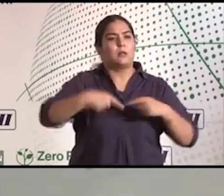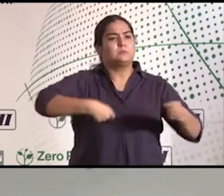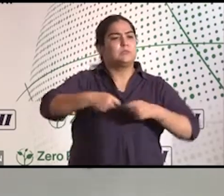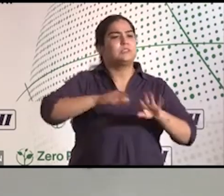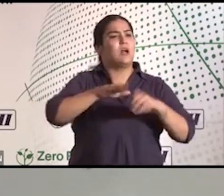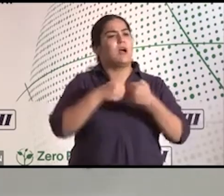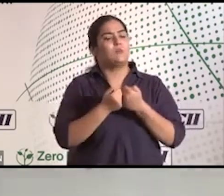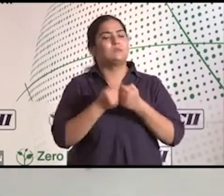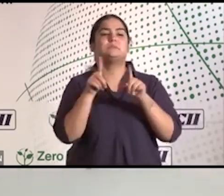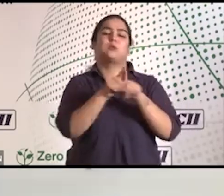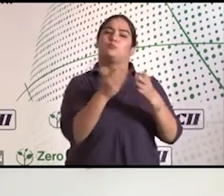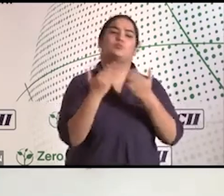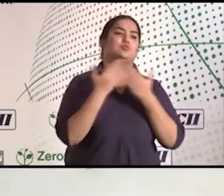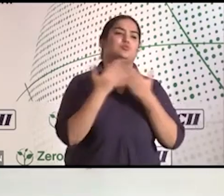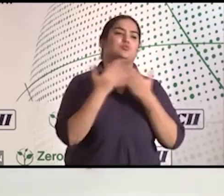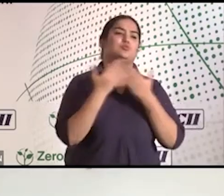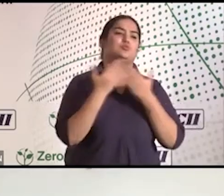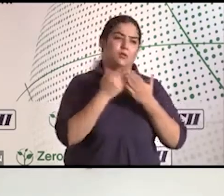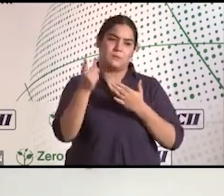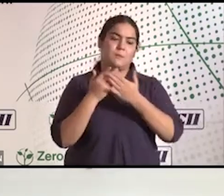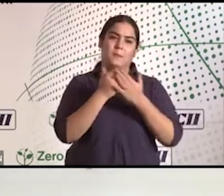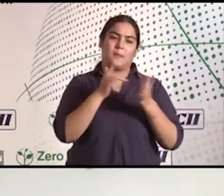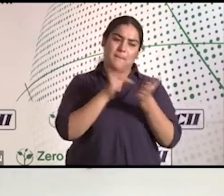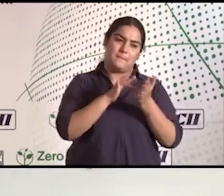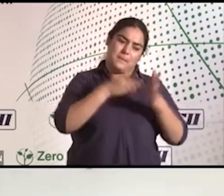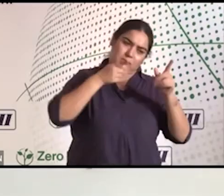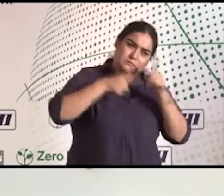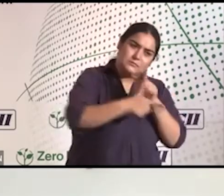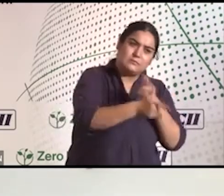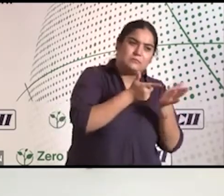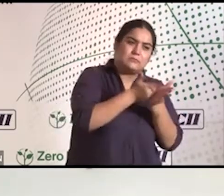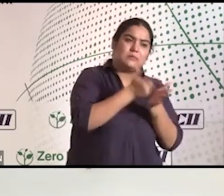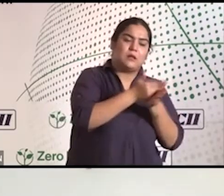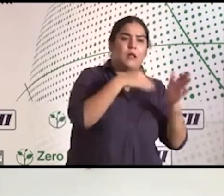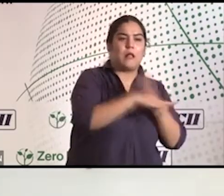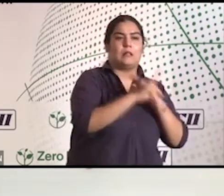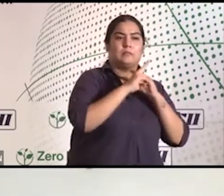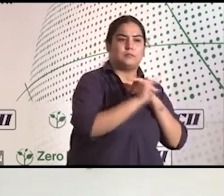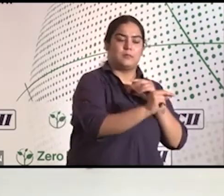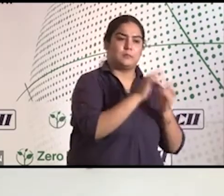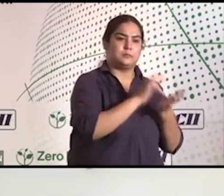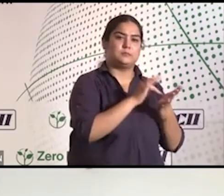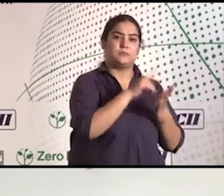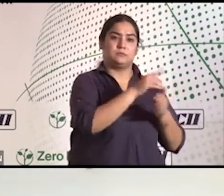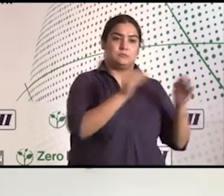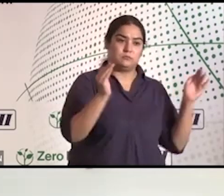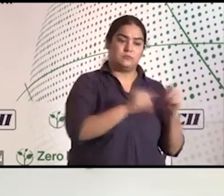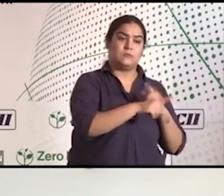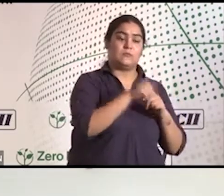Schools in Grameen Bharat. It is restricted so far,